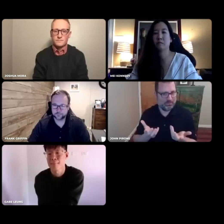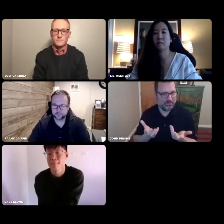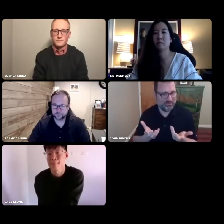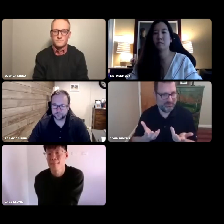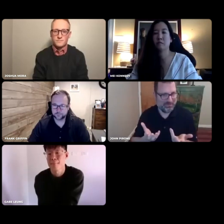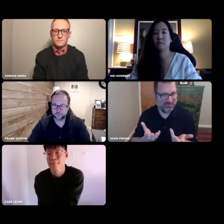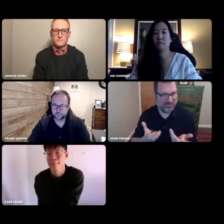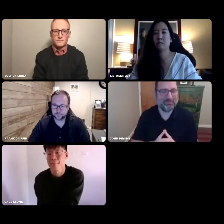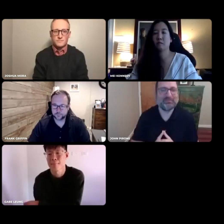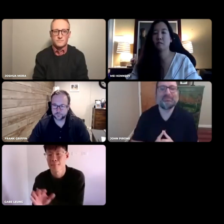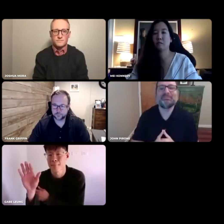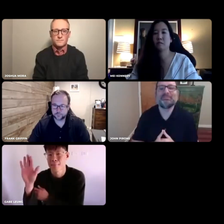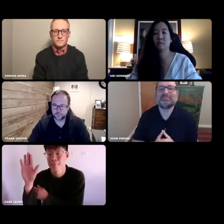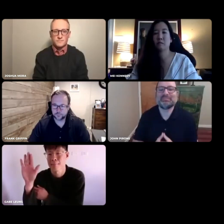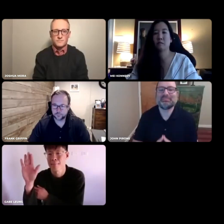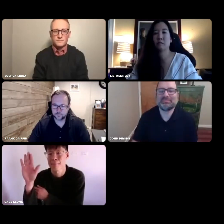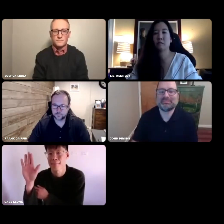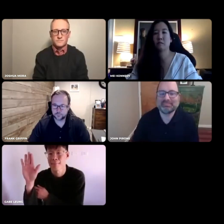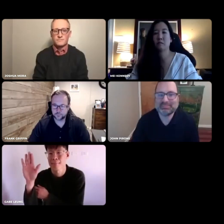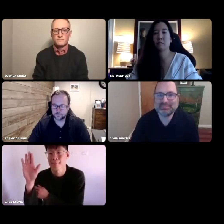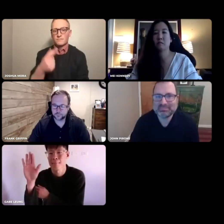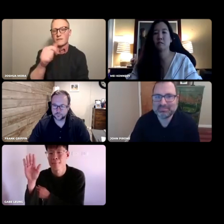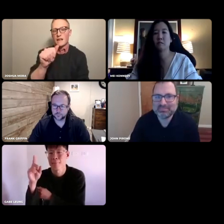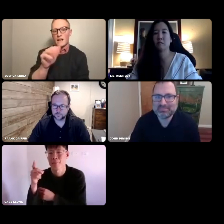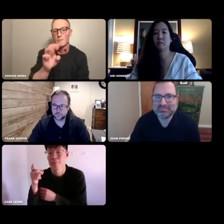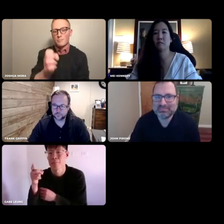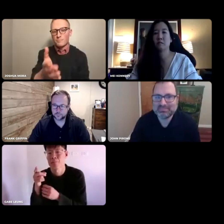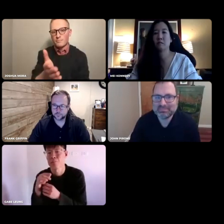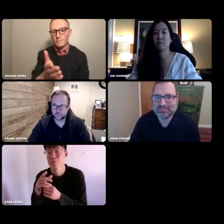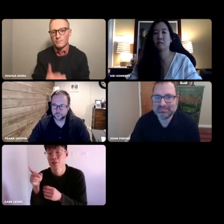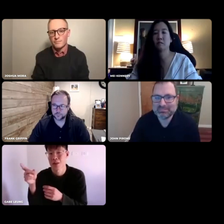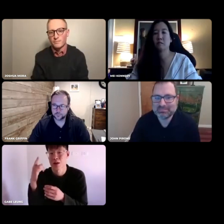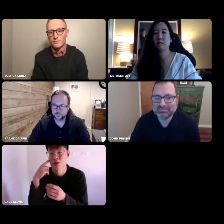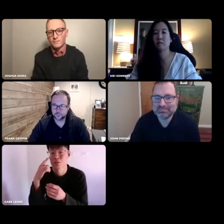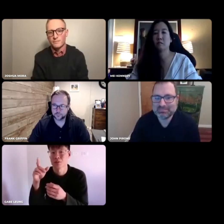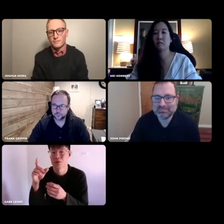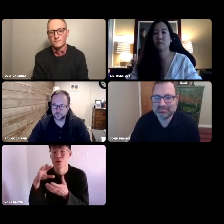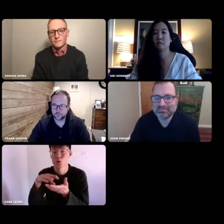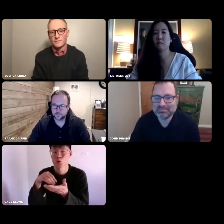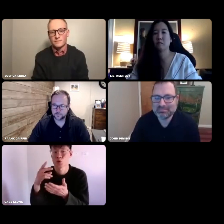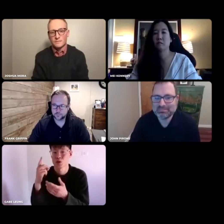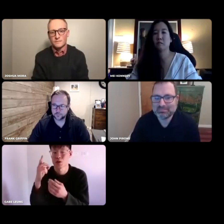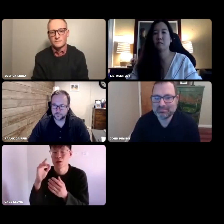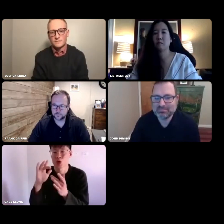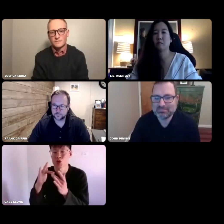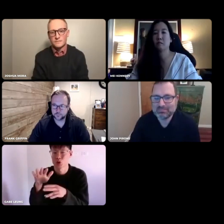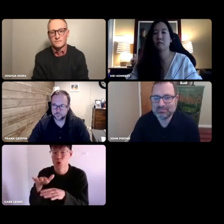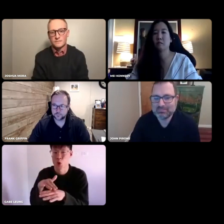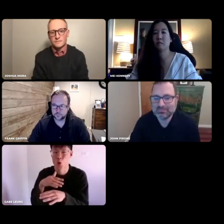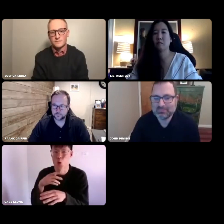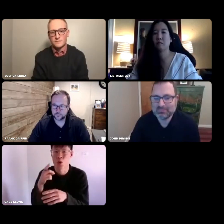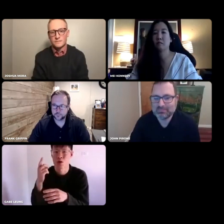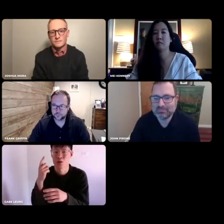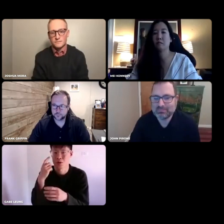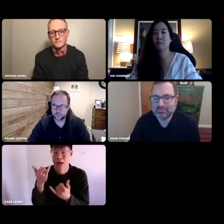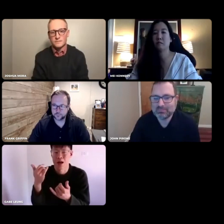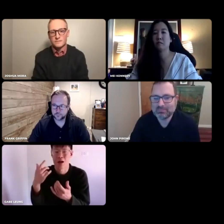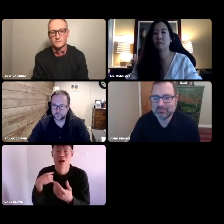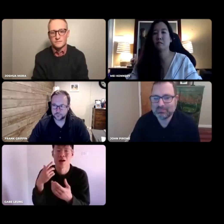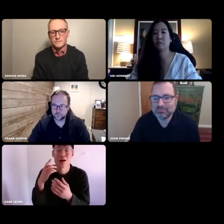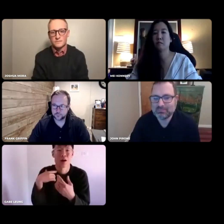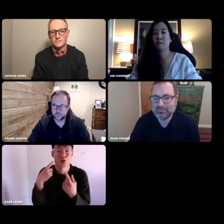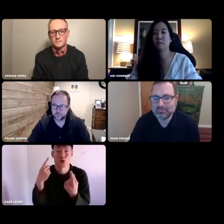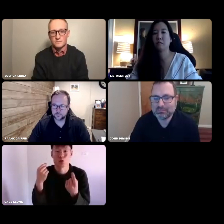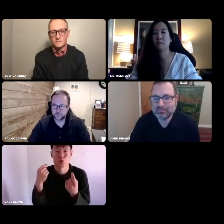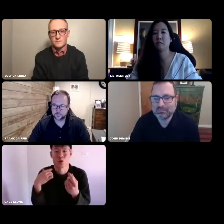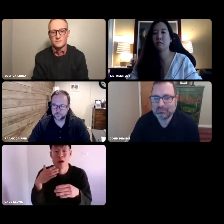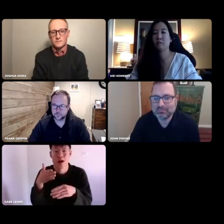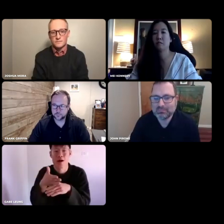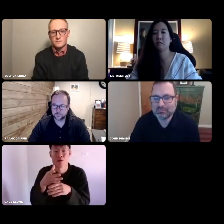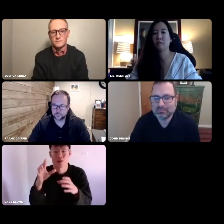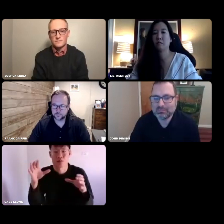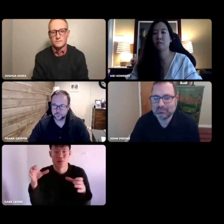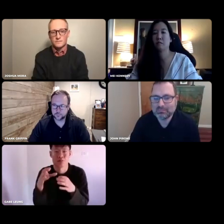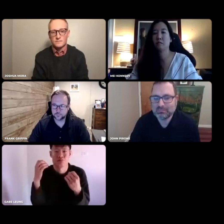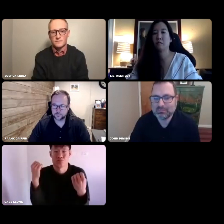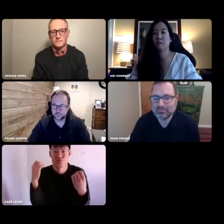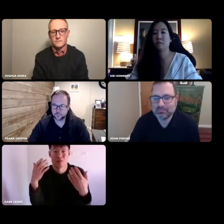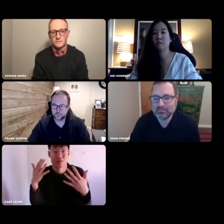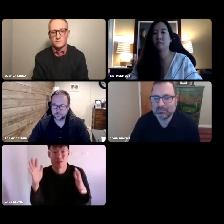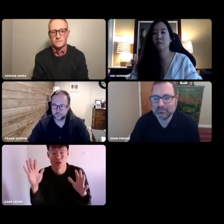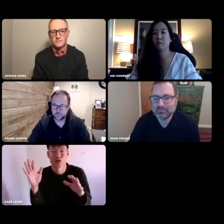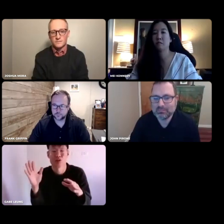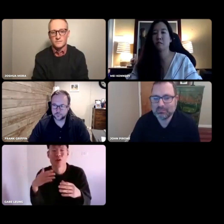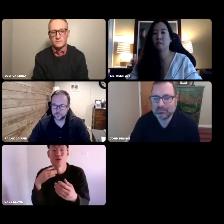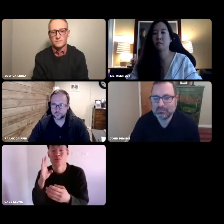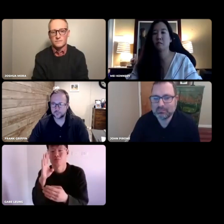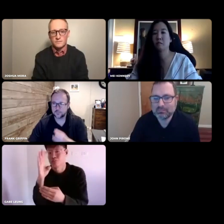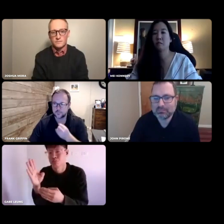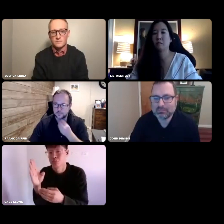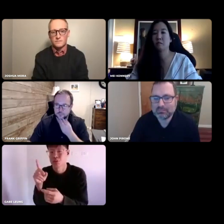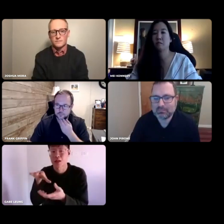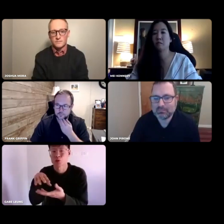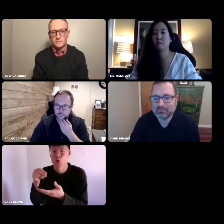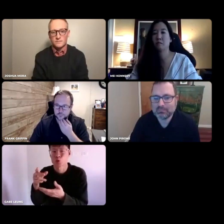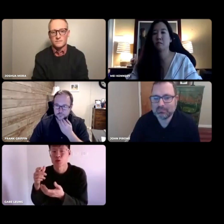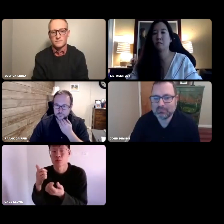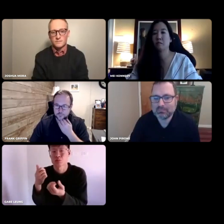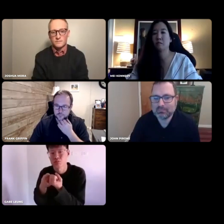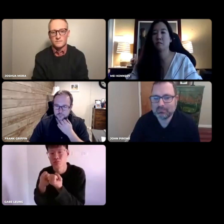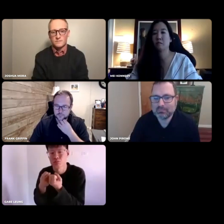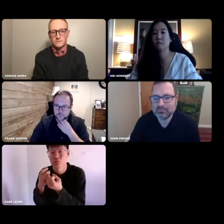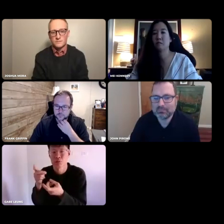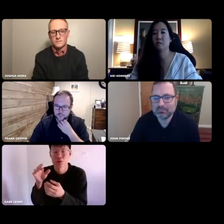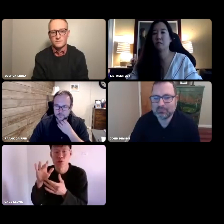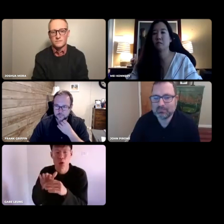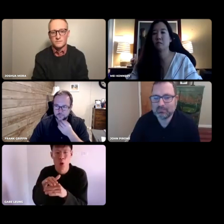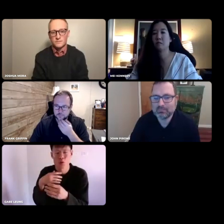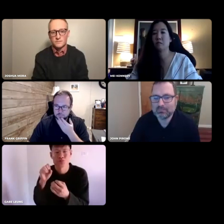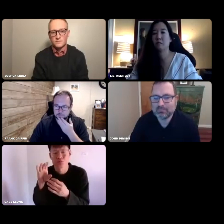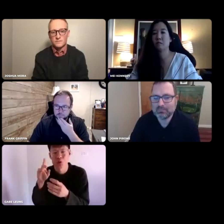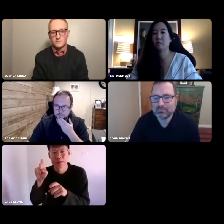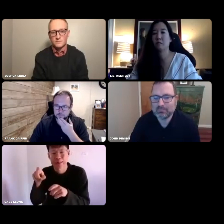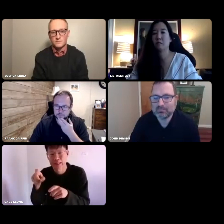Maybe they have slow internet now, but you can get together and study the